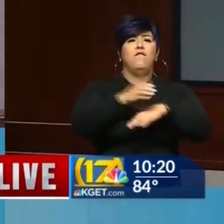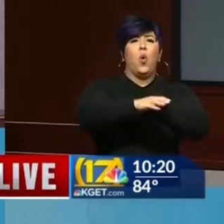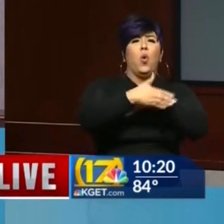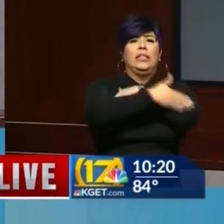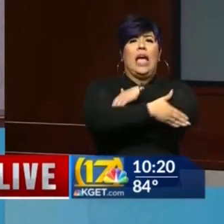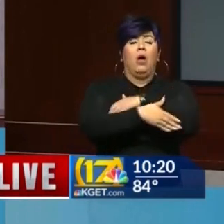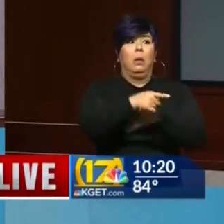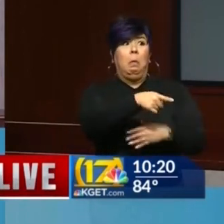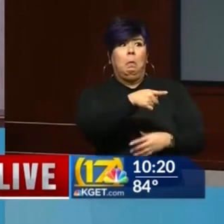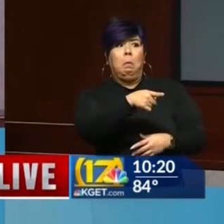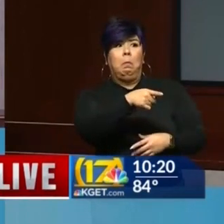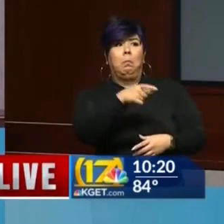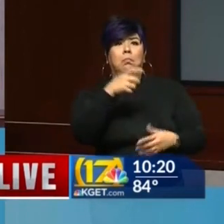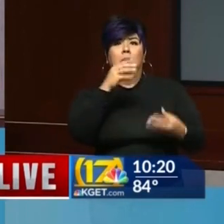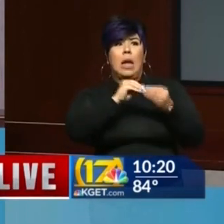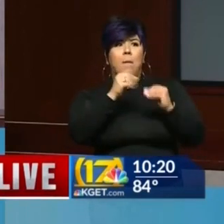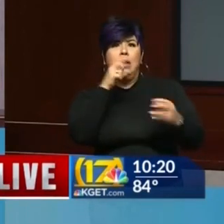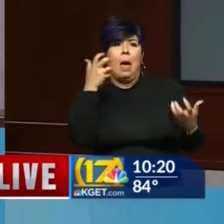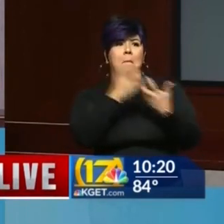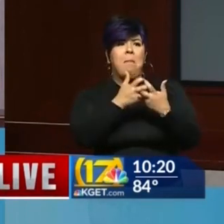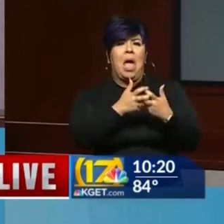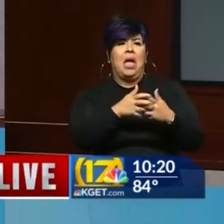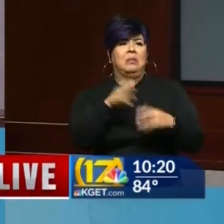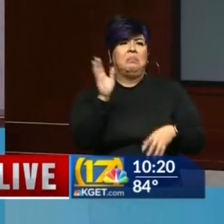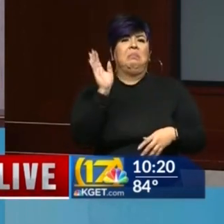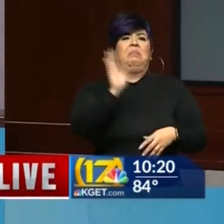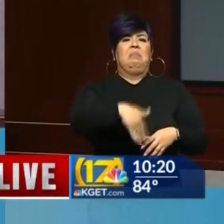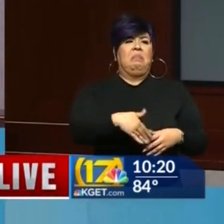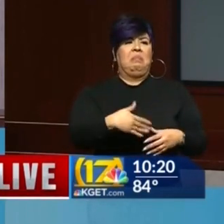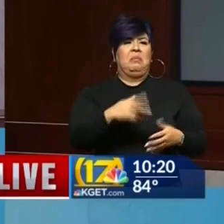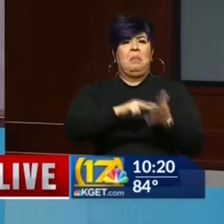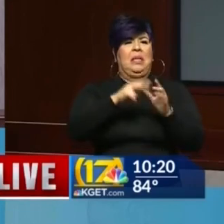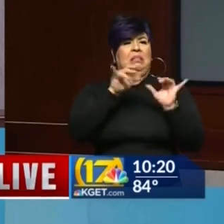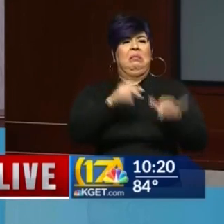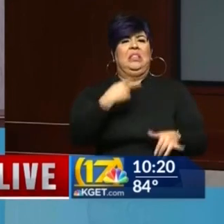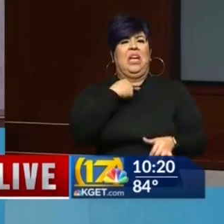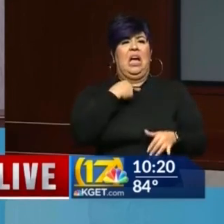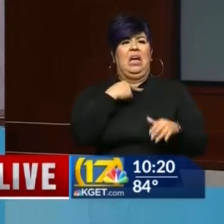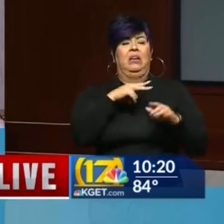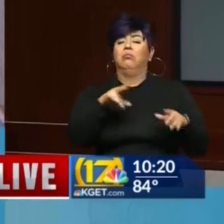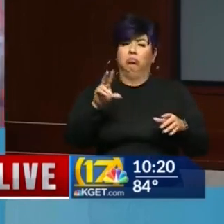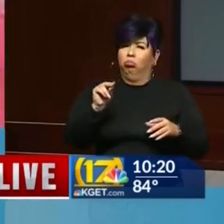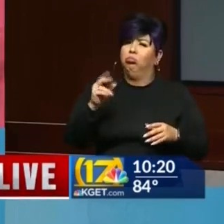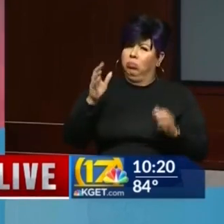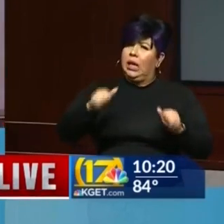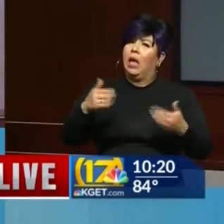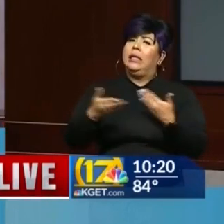IN THAT METRIC THAT IT WILL NOT BE USED TO FORCE A COUNTY TO BACK BEFORE SLIDE INTO A MORE RESTRICTIVE TIER IF THAT'S THE